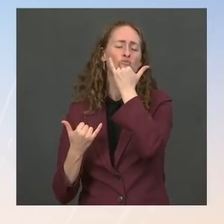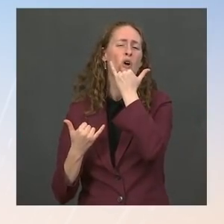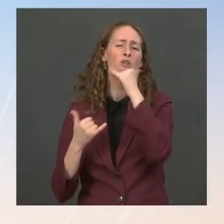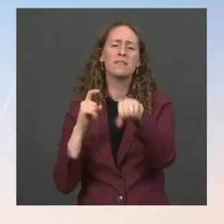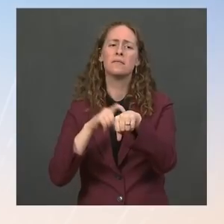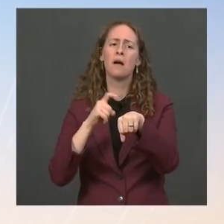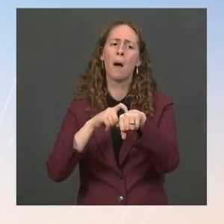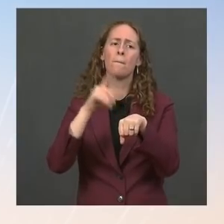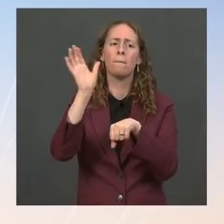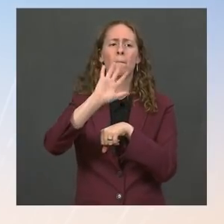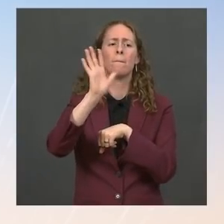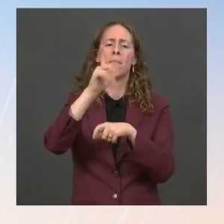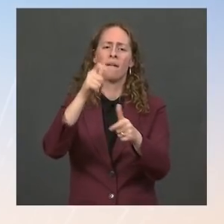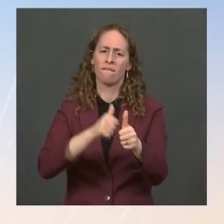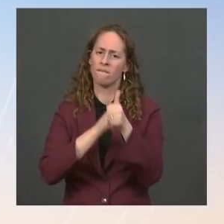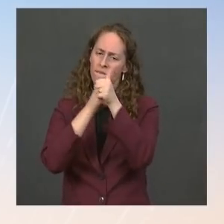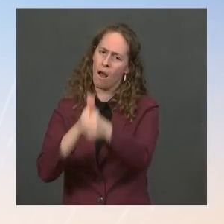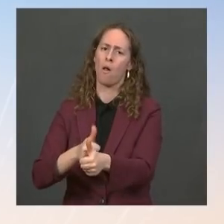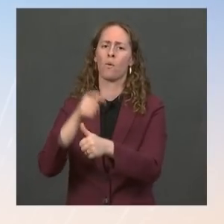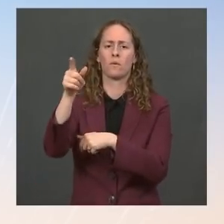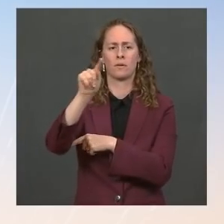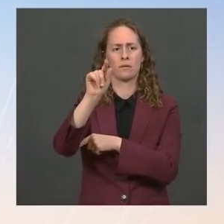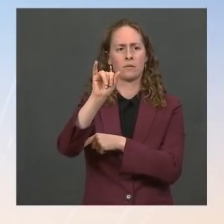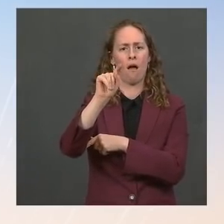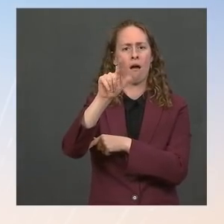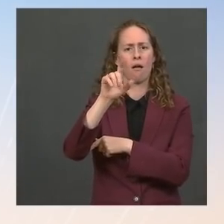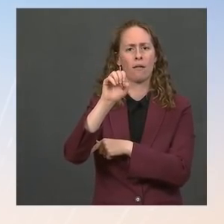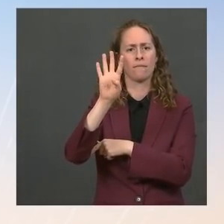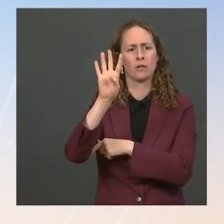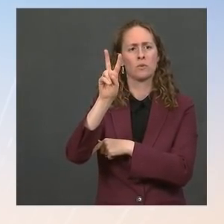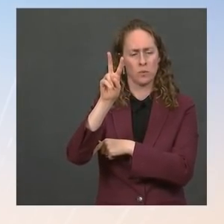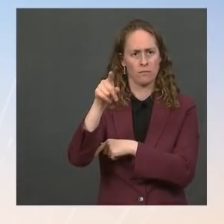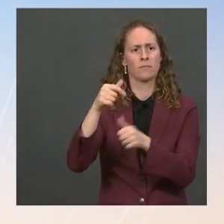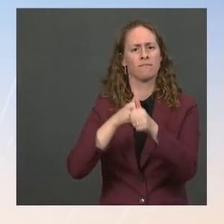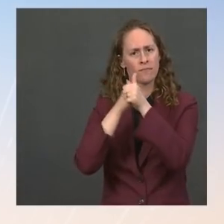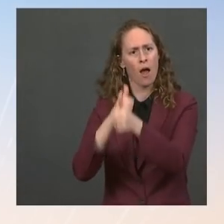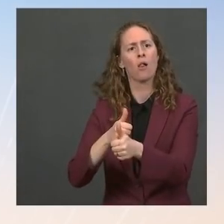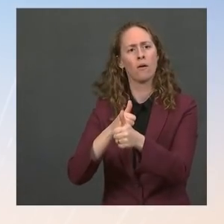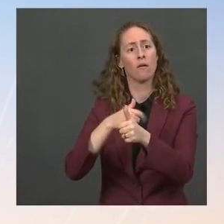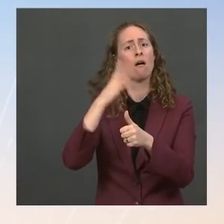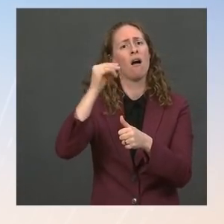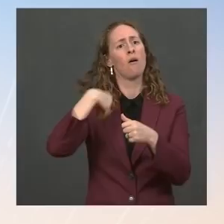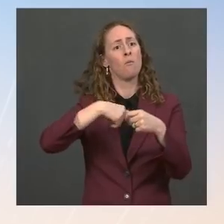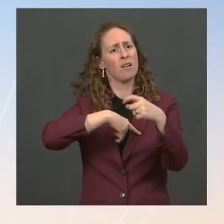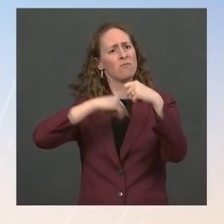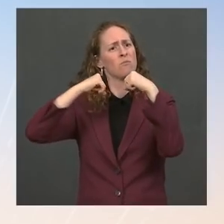That's not just about people in the United States; that's also about protecting migrants who would come in --